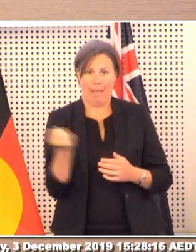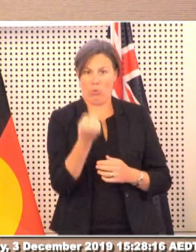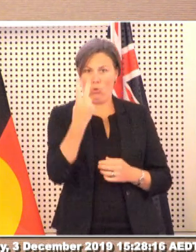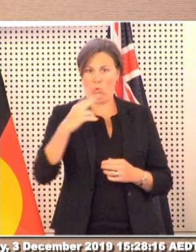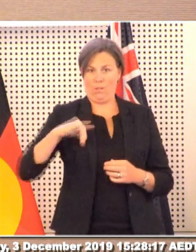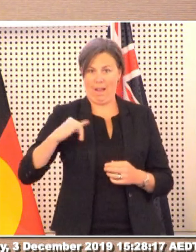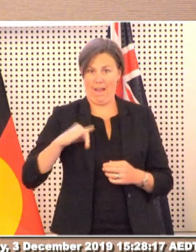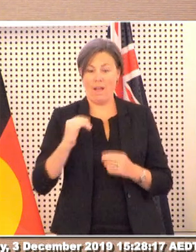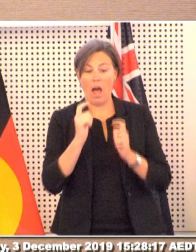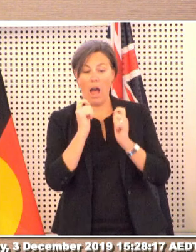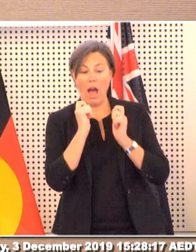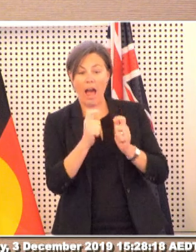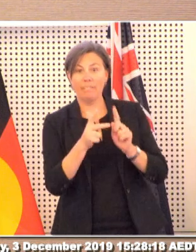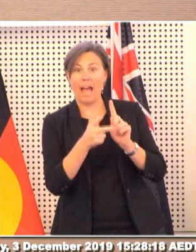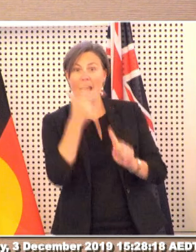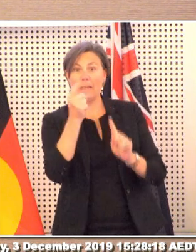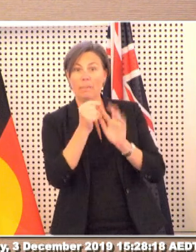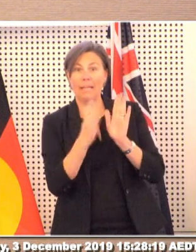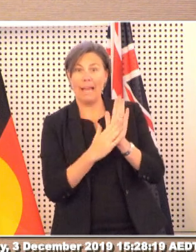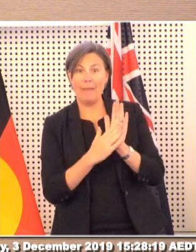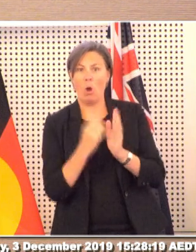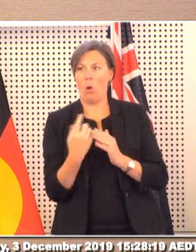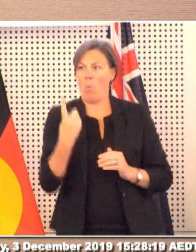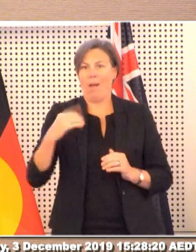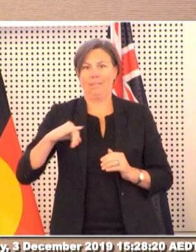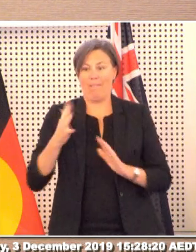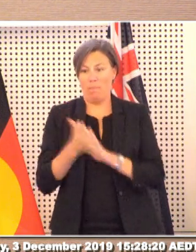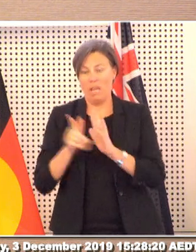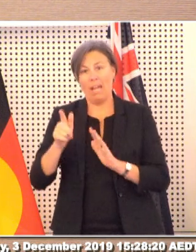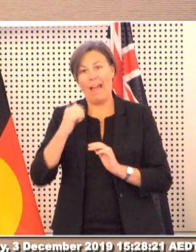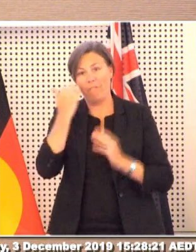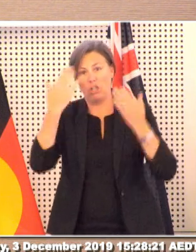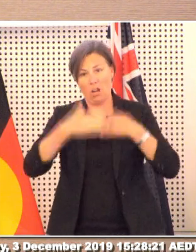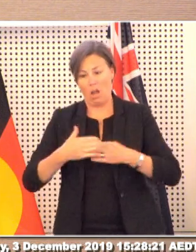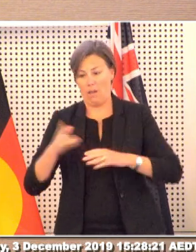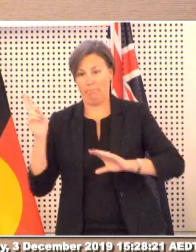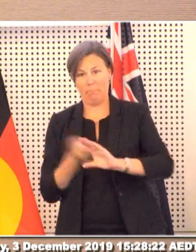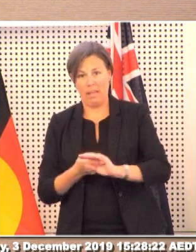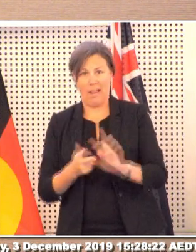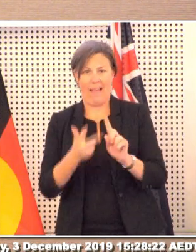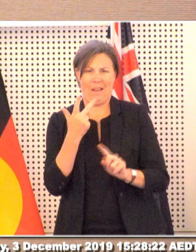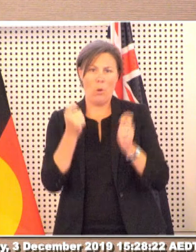A person wears the same clothes for two weeks, lacks clean clothes and is not well supported in regard to their continence.